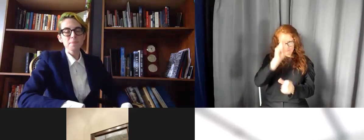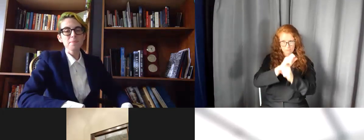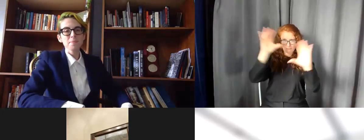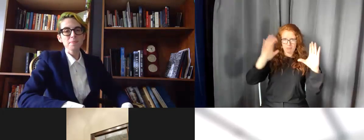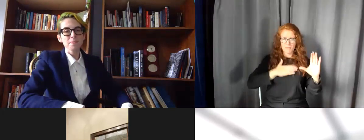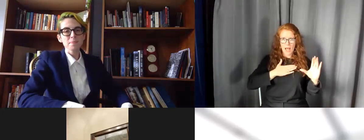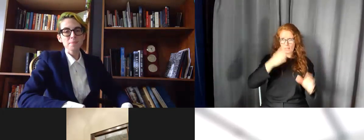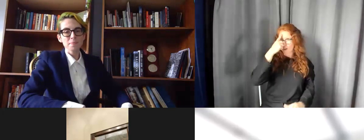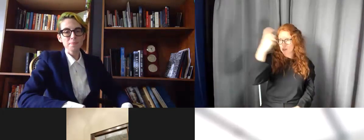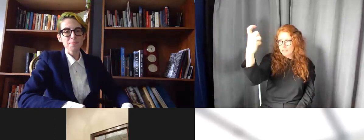Jordan Radford: Thank you.